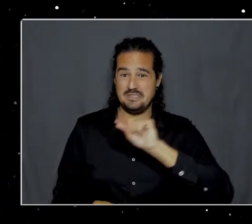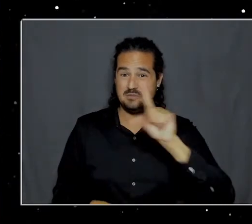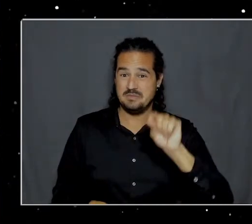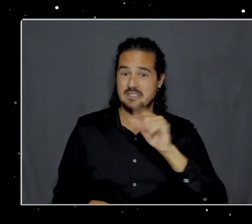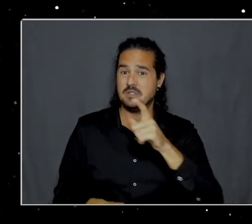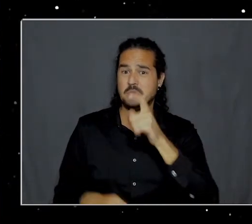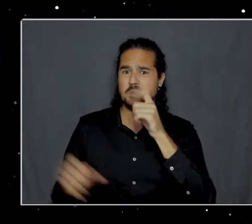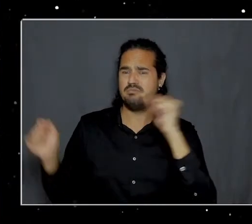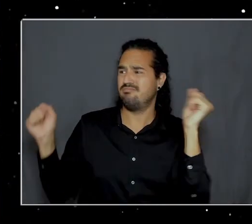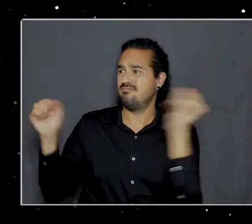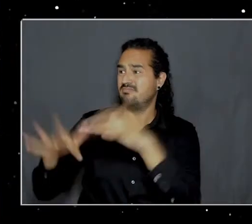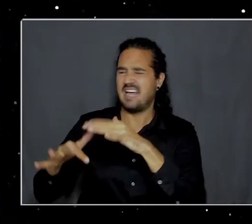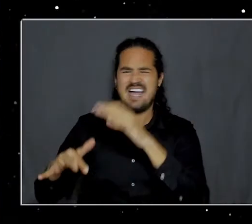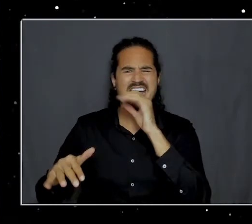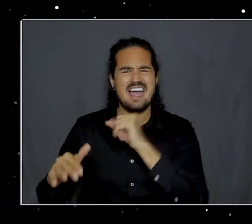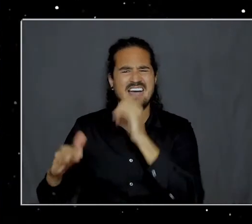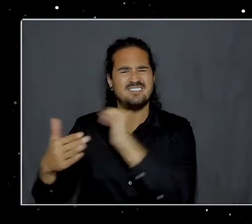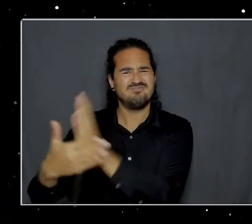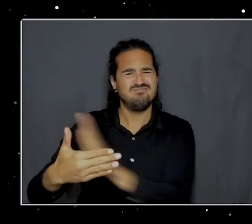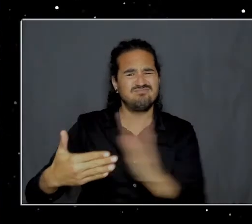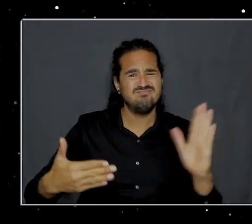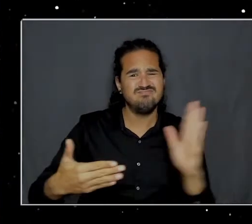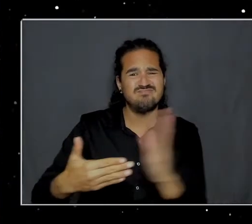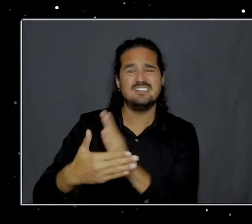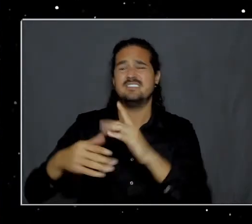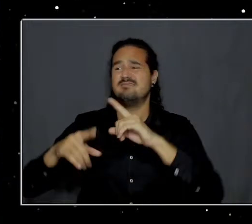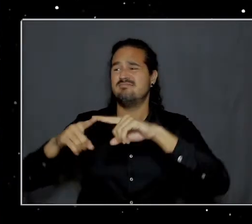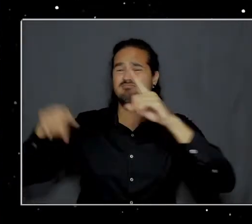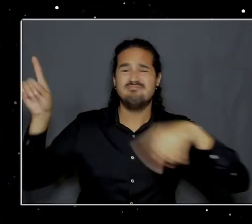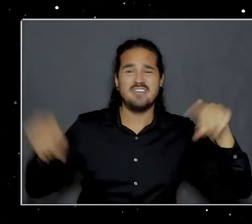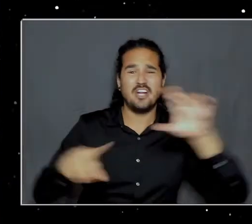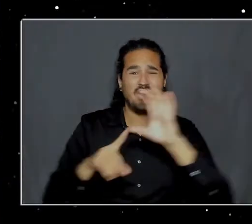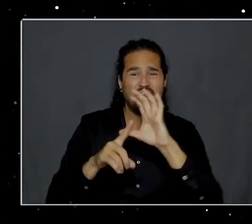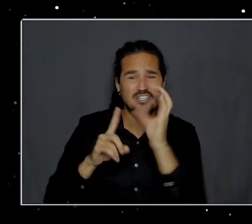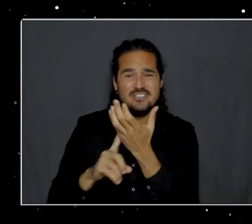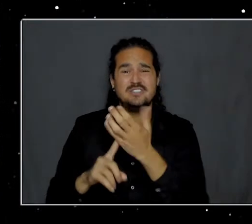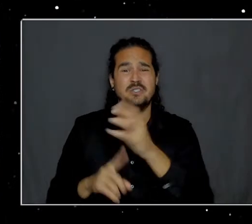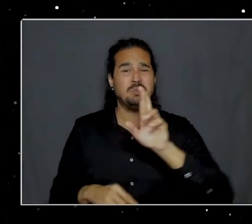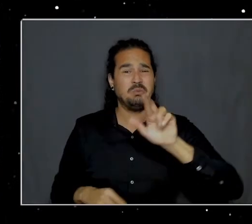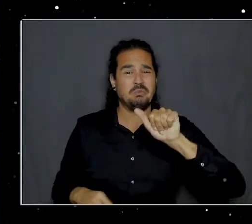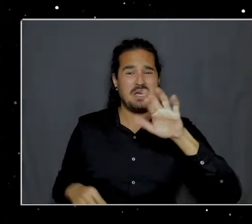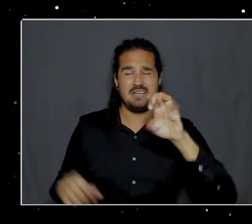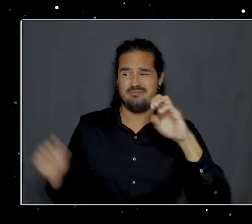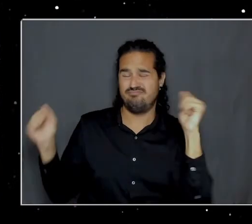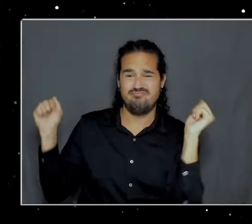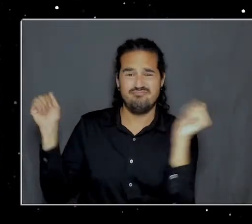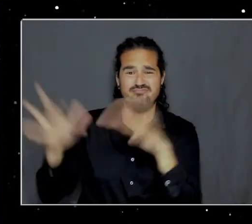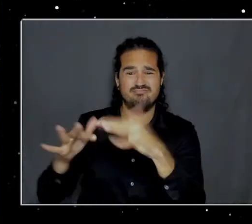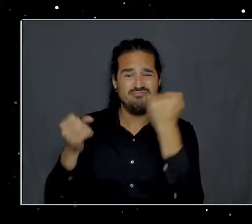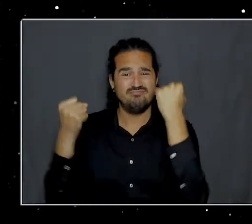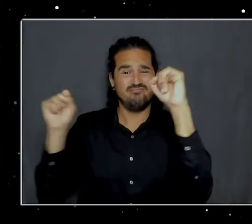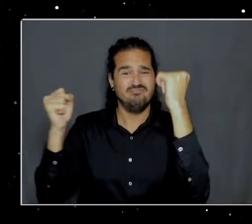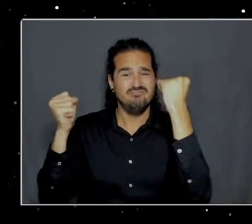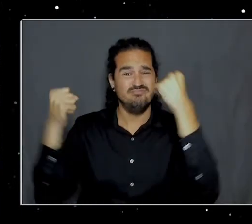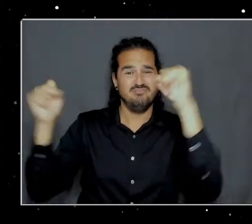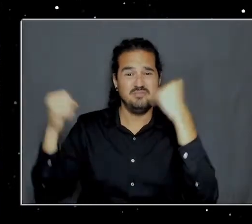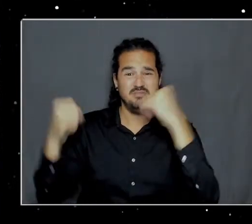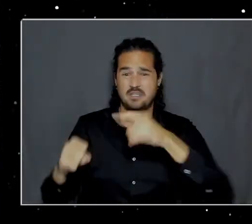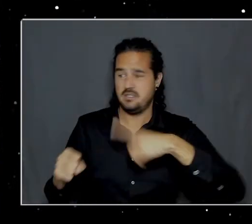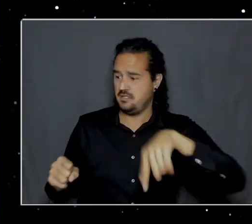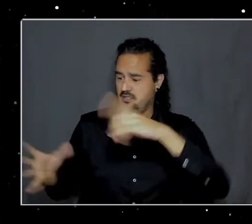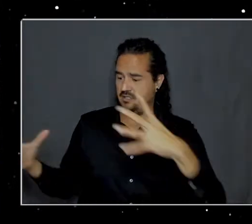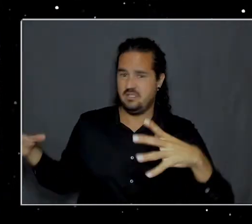MULTICULTURAL RESPONSE TO THAT.